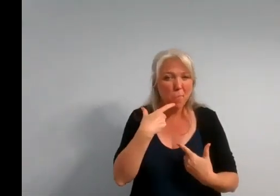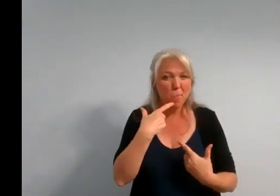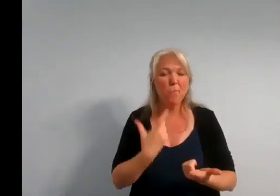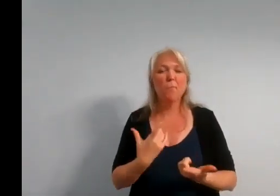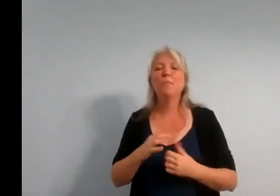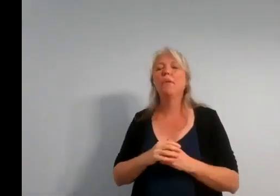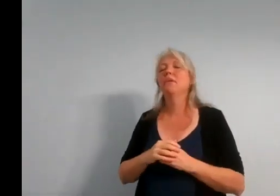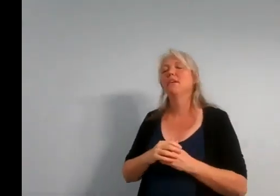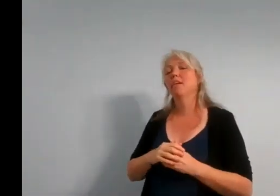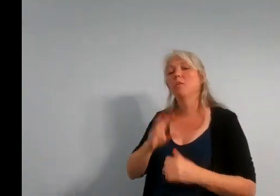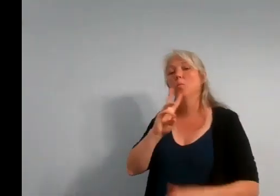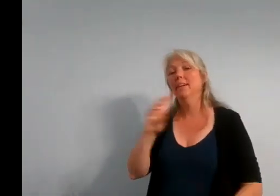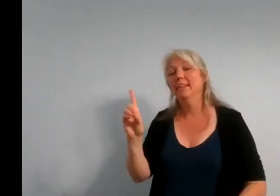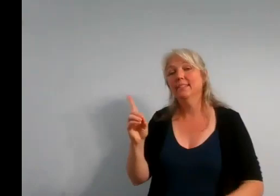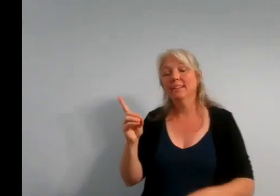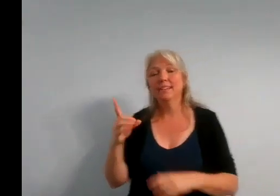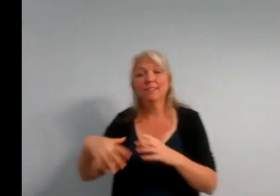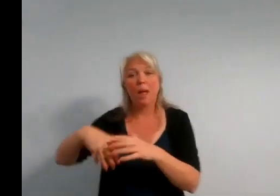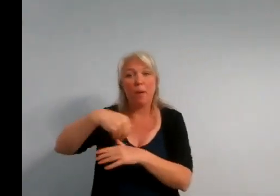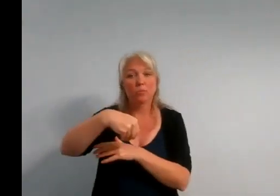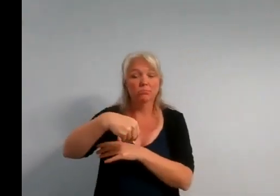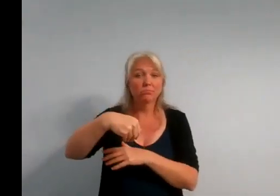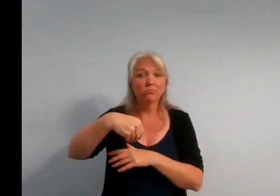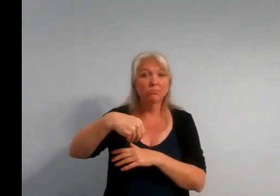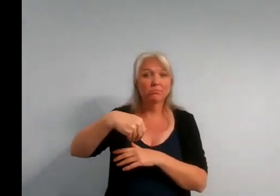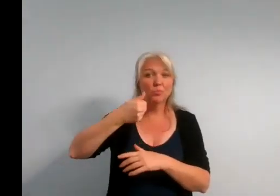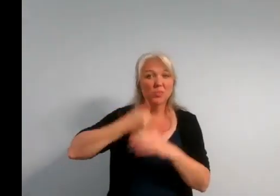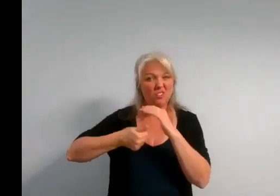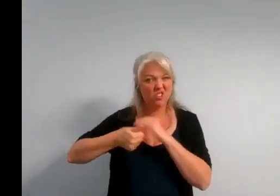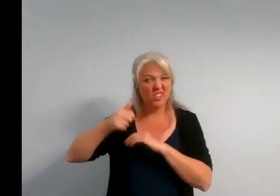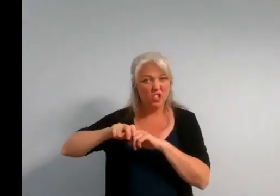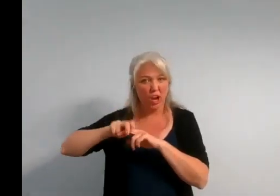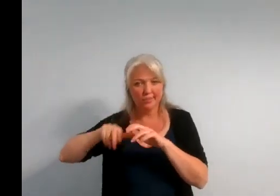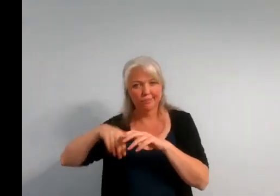Winn-Dixie came out from underneath Gloria Dump’s chair. He sat down next to me and